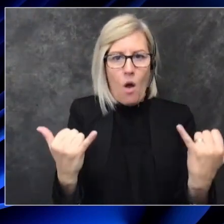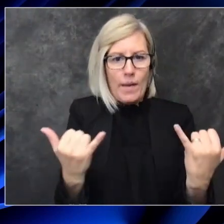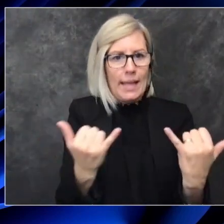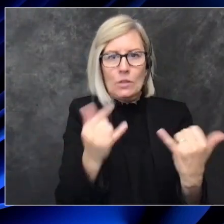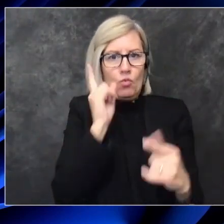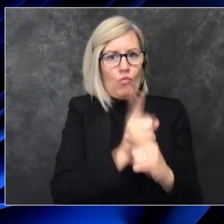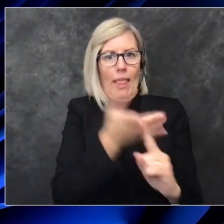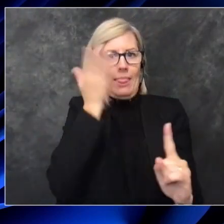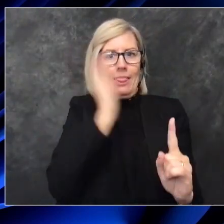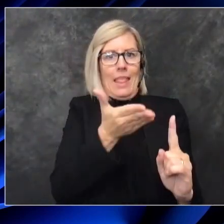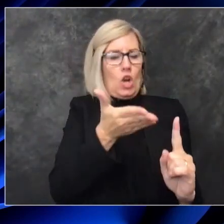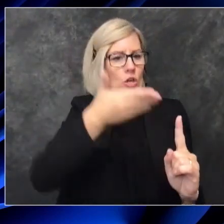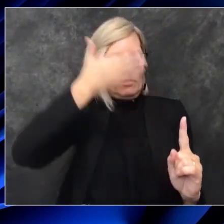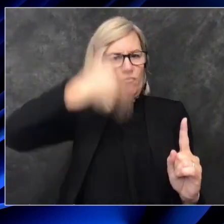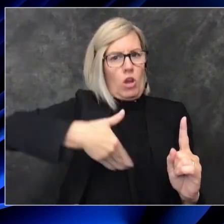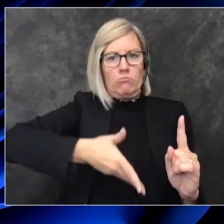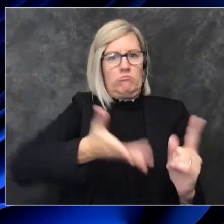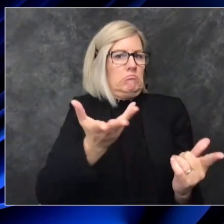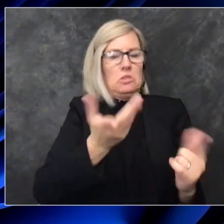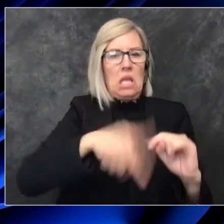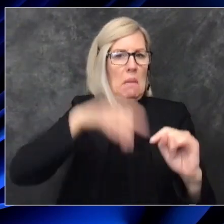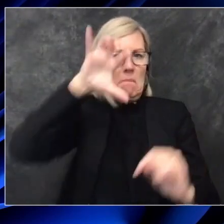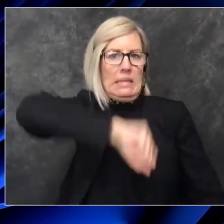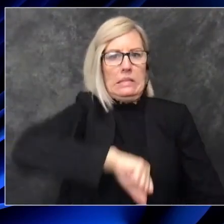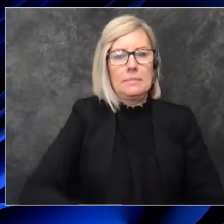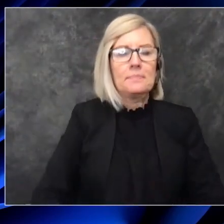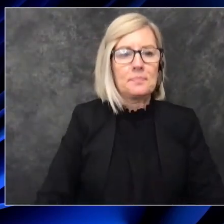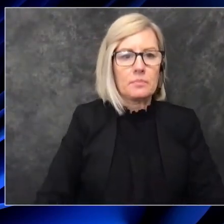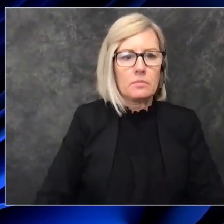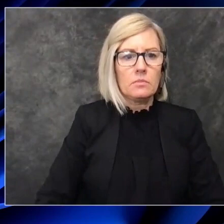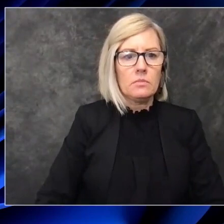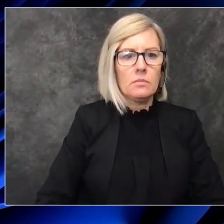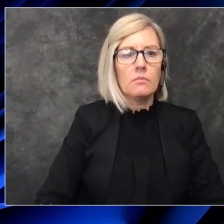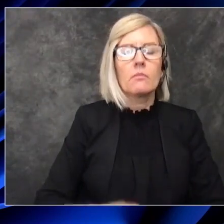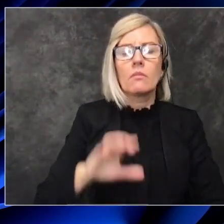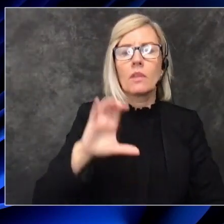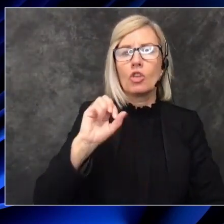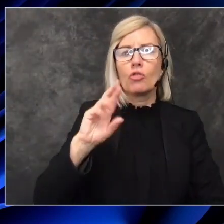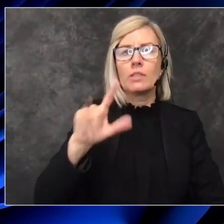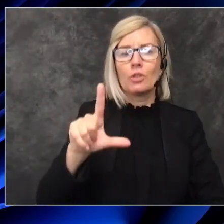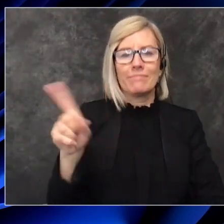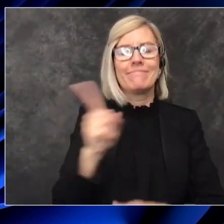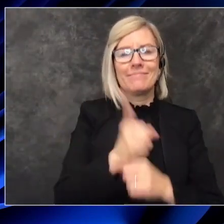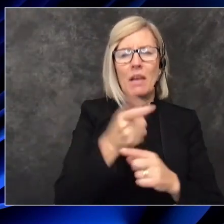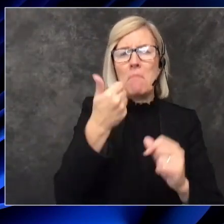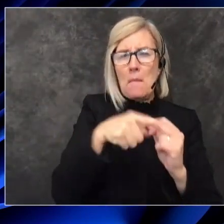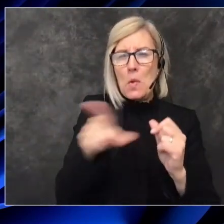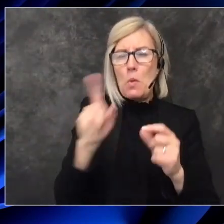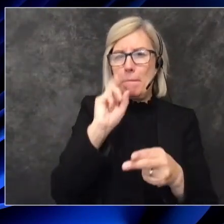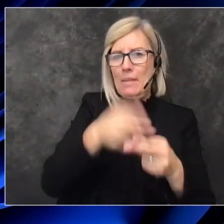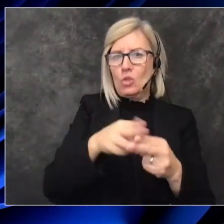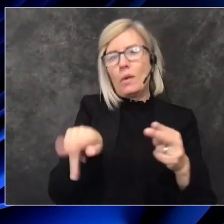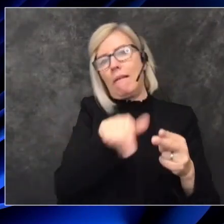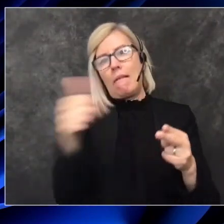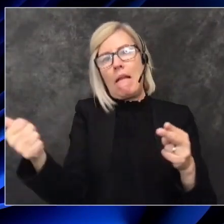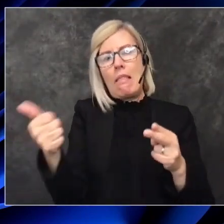front and center. Yeah yeah, yeah, I know Jeremy, you mentioned will be doing another web and are specifically for screen reader